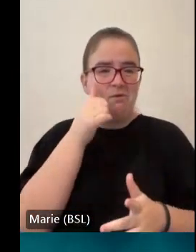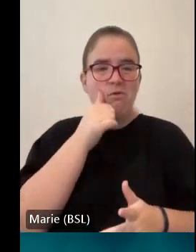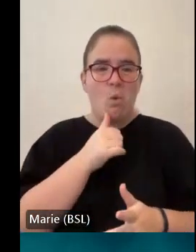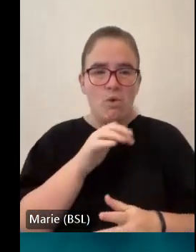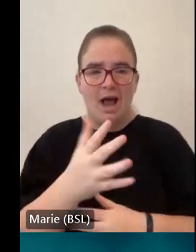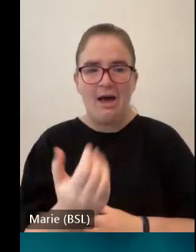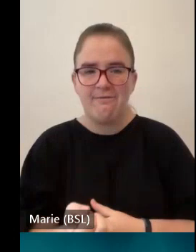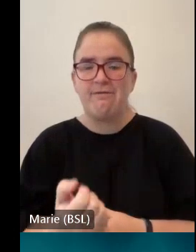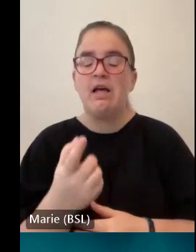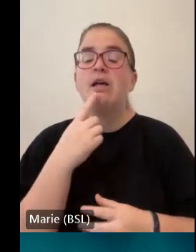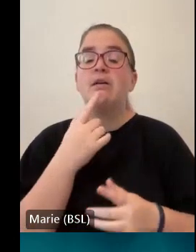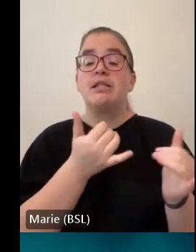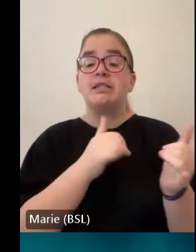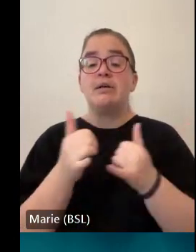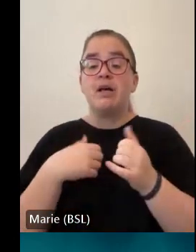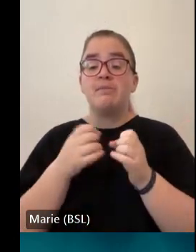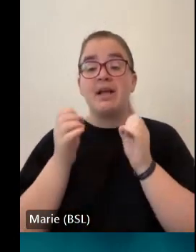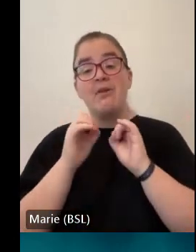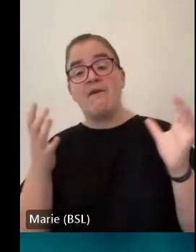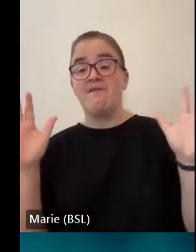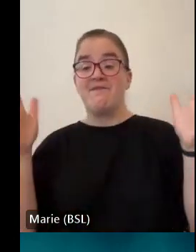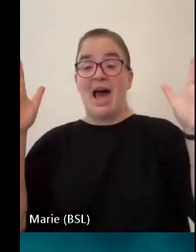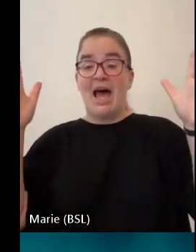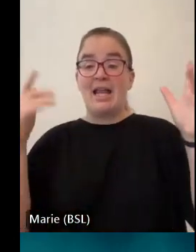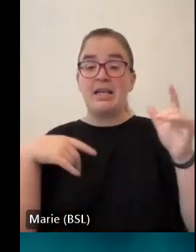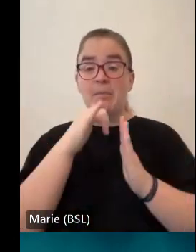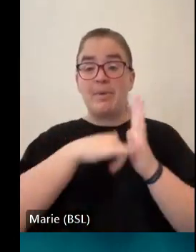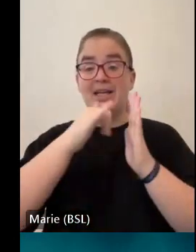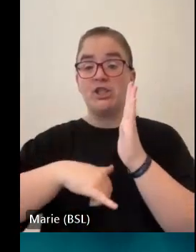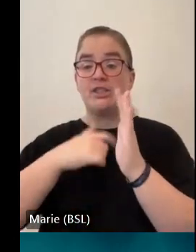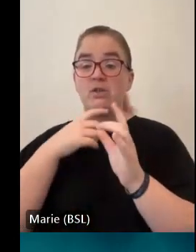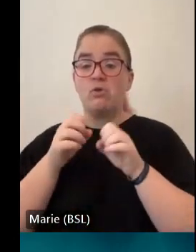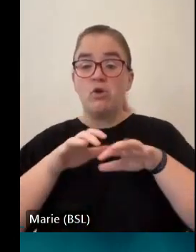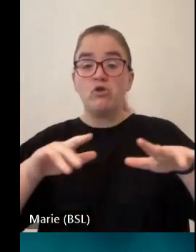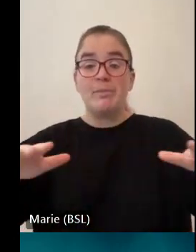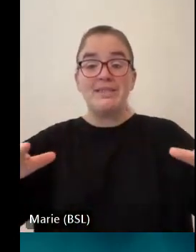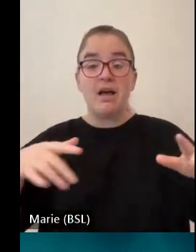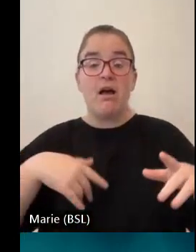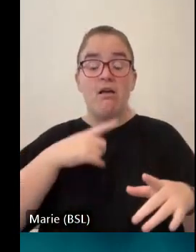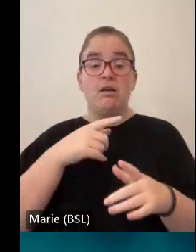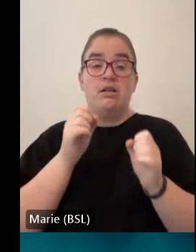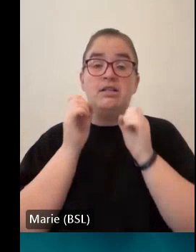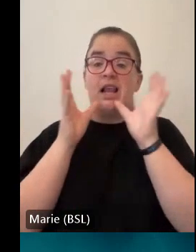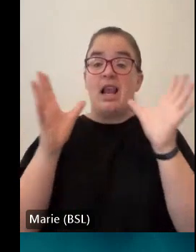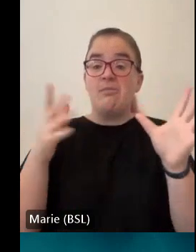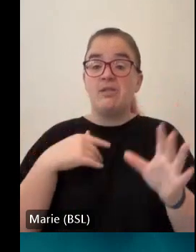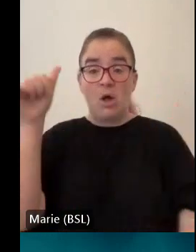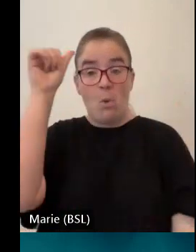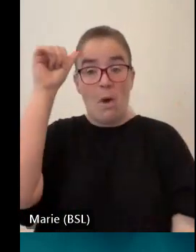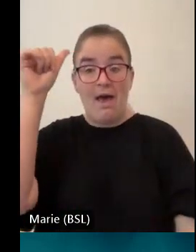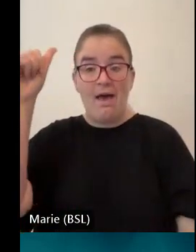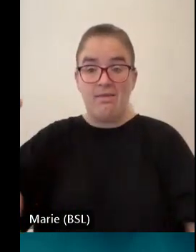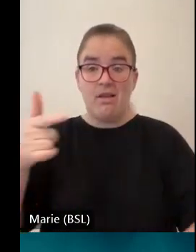is sometimes on those fan pages that the celebrities themselves have been made aware that people are impersonating them.